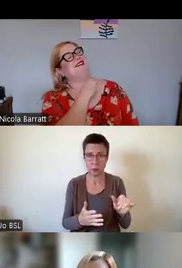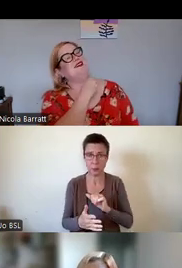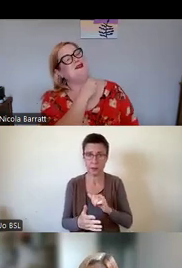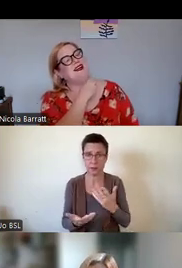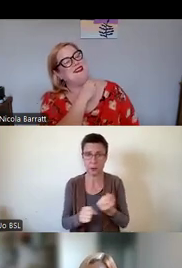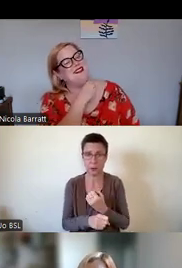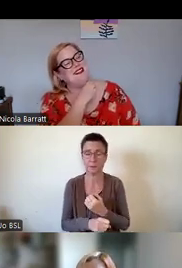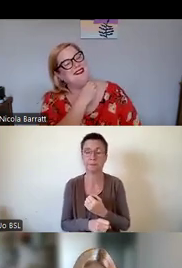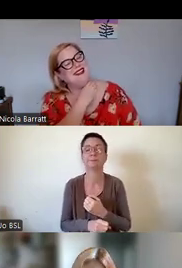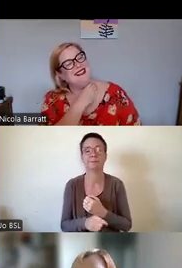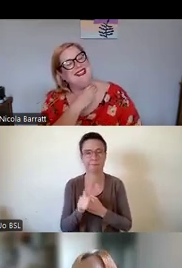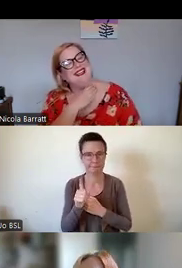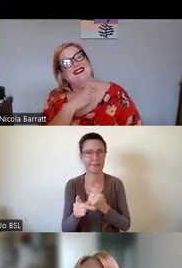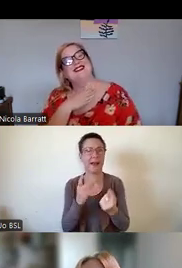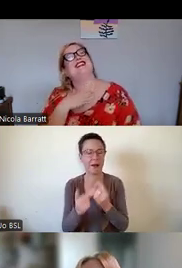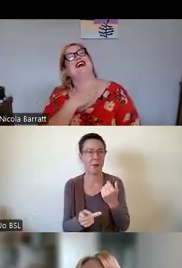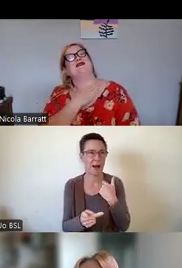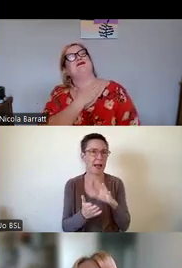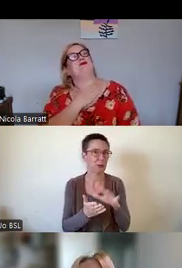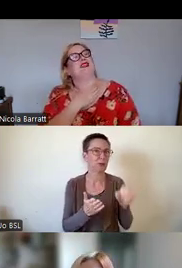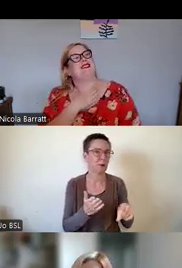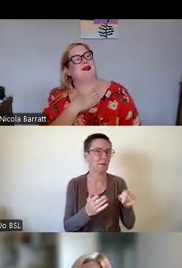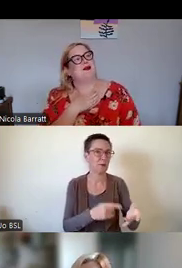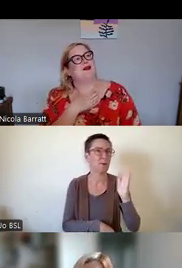This is another one I had a slide on, I had to take out.